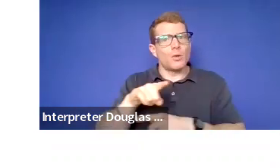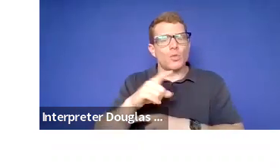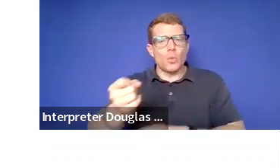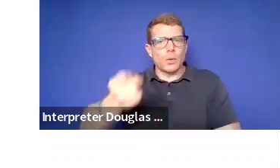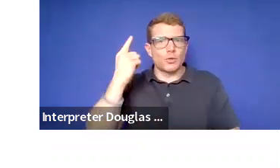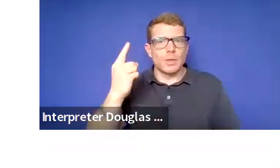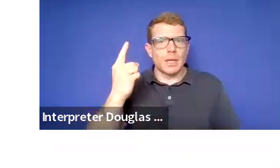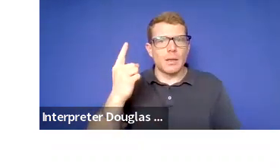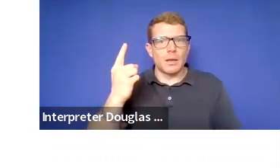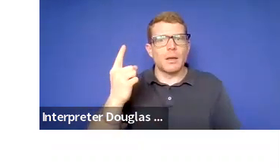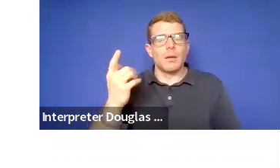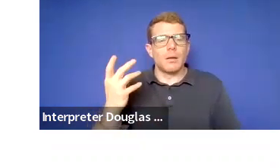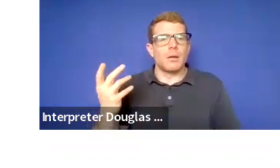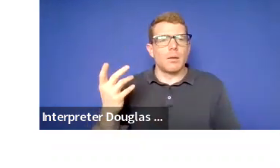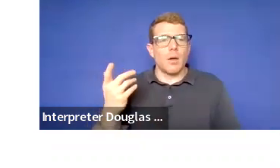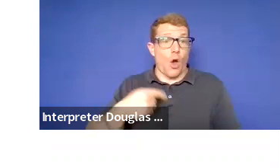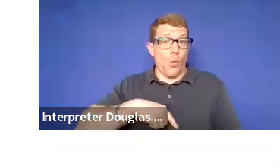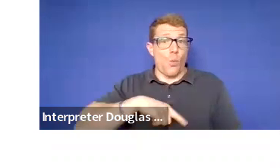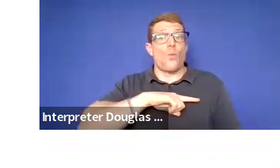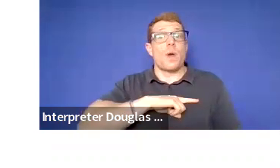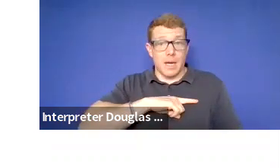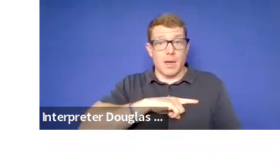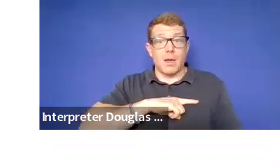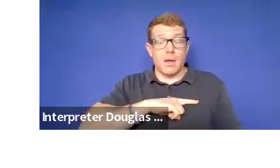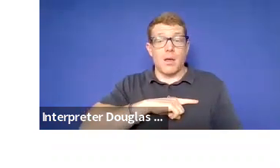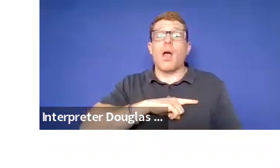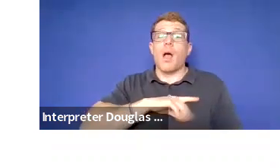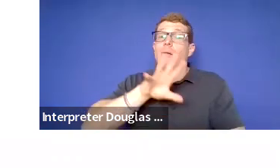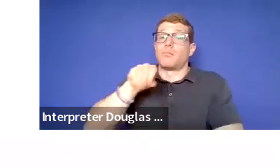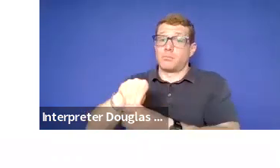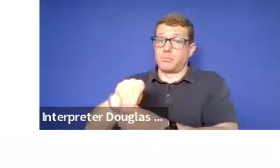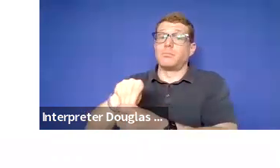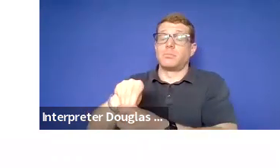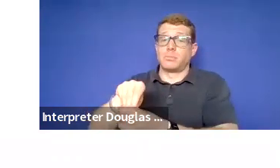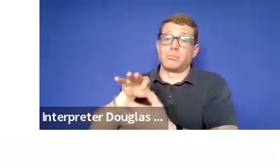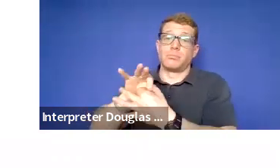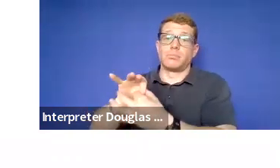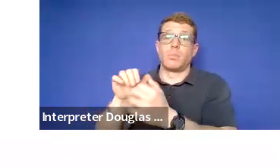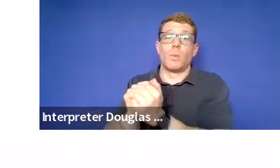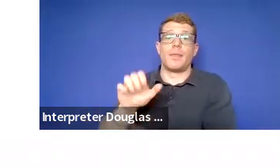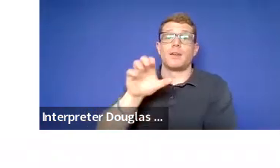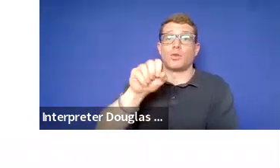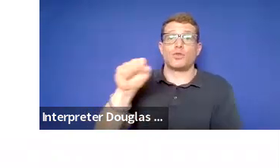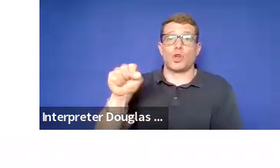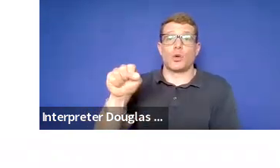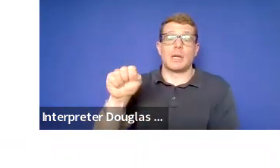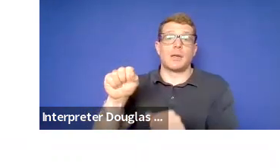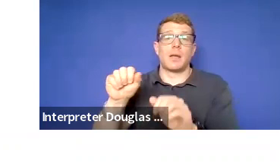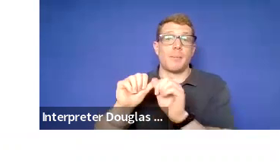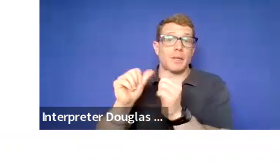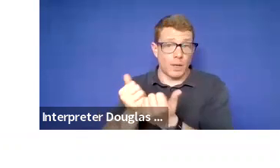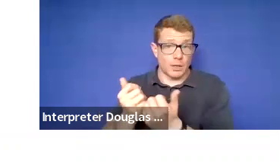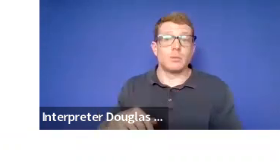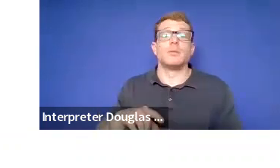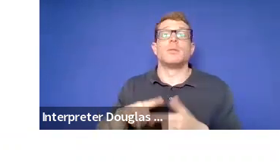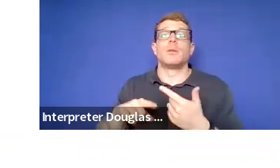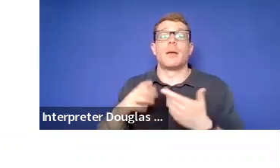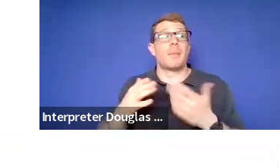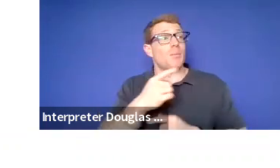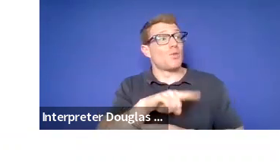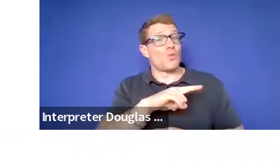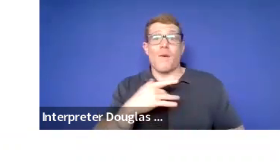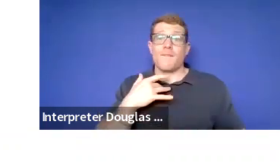We are part of the social security administration you know there's something that you may feel it necessary to contact those security directly.